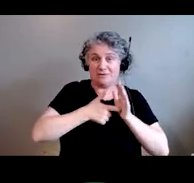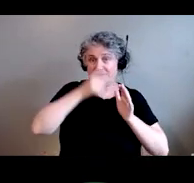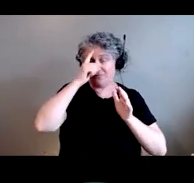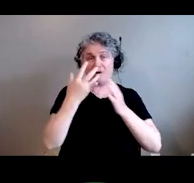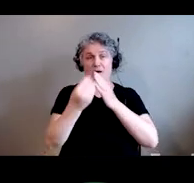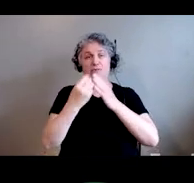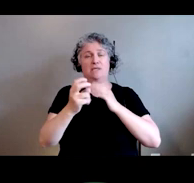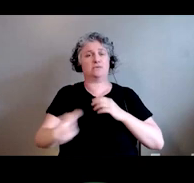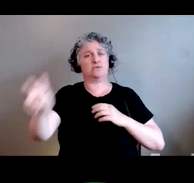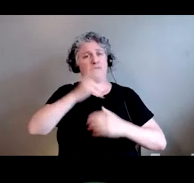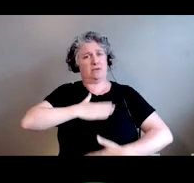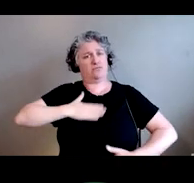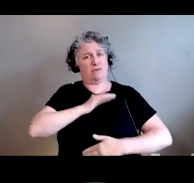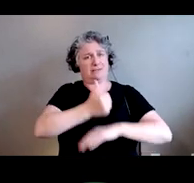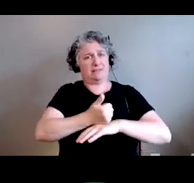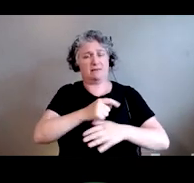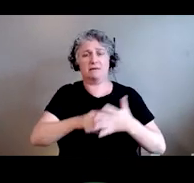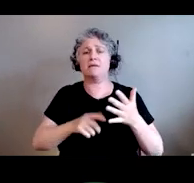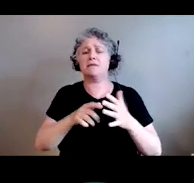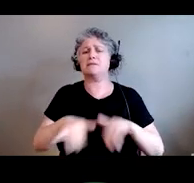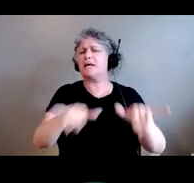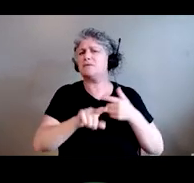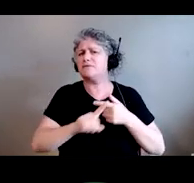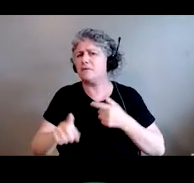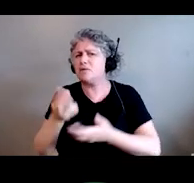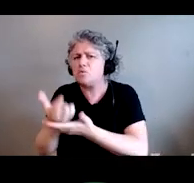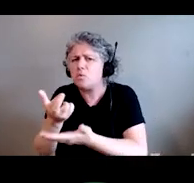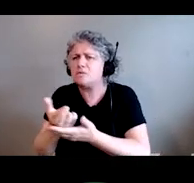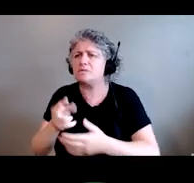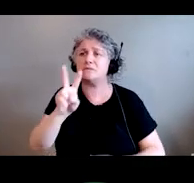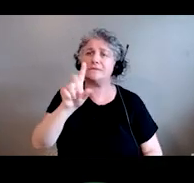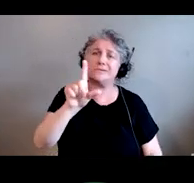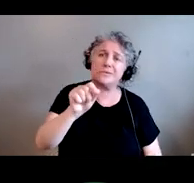BC building code, and ask for relatively simple measures like the crosswalk of a trail to